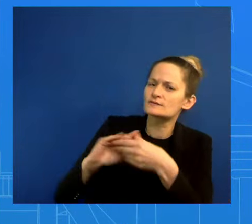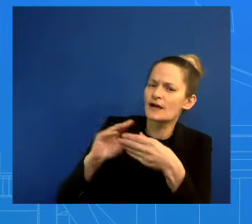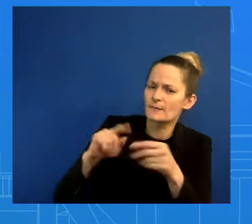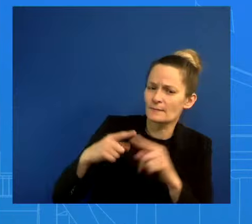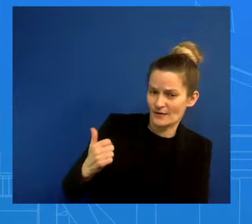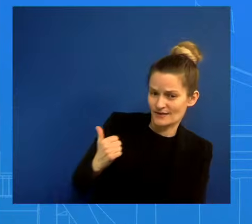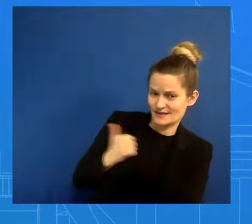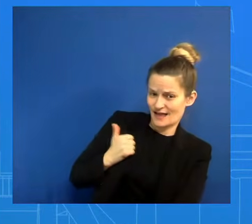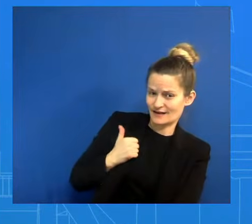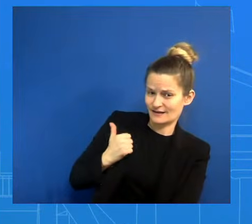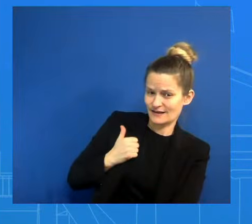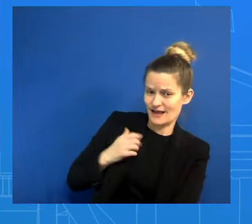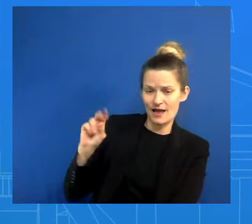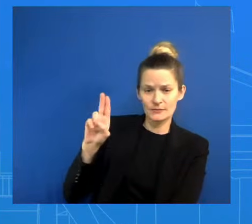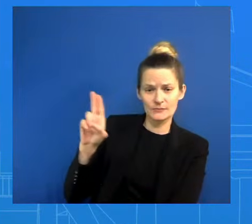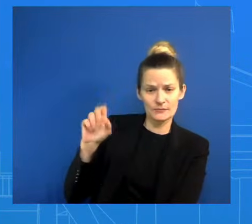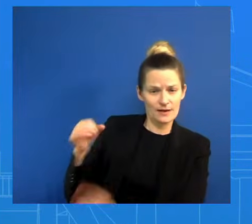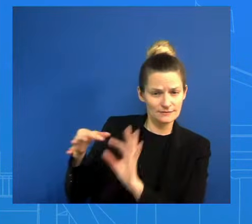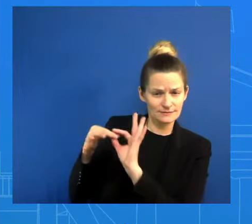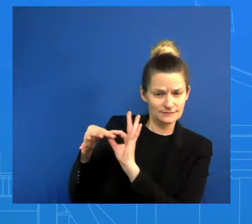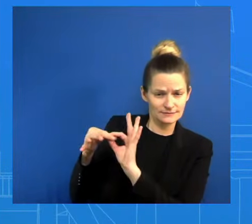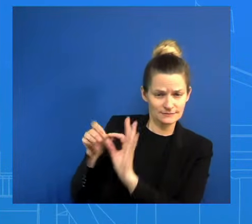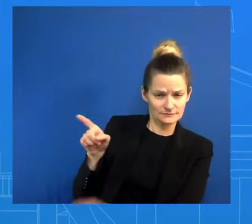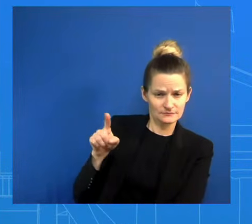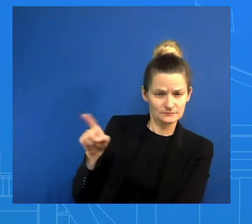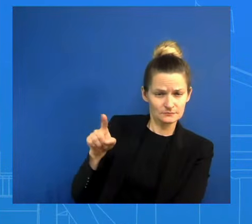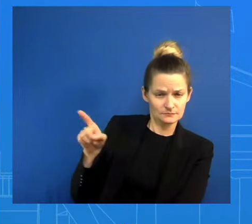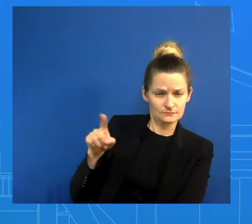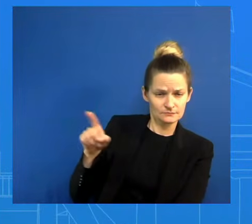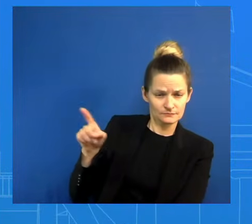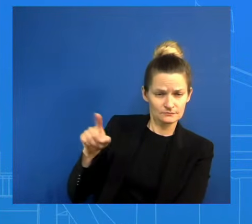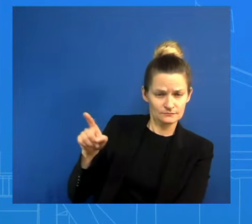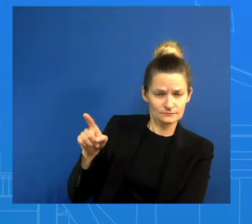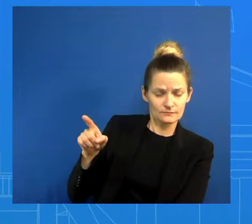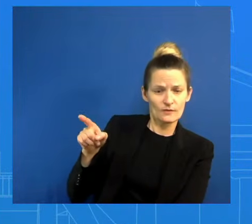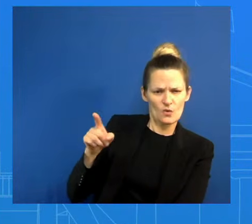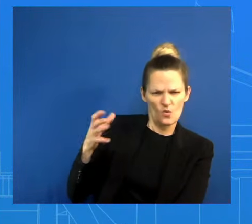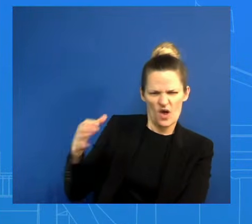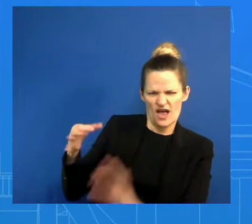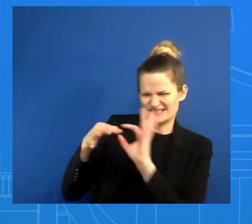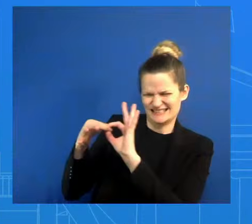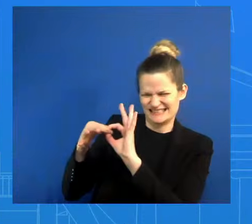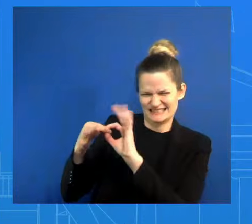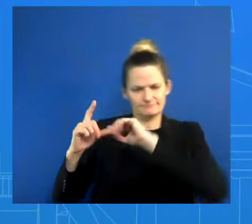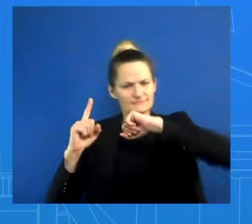sanction against Iranian officials connected to human rights abuse.